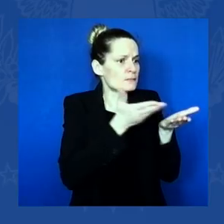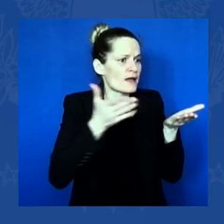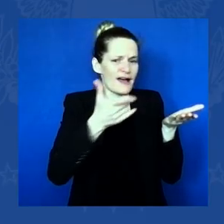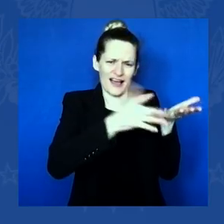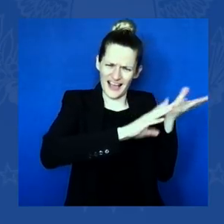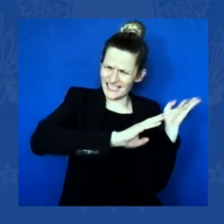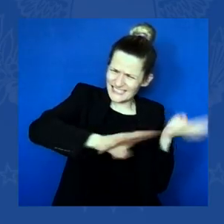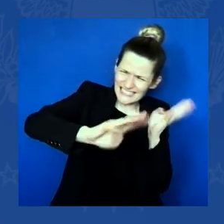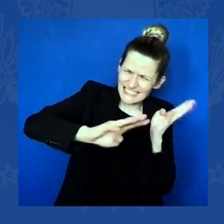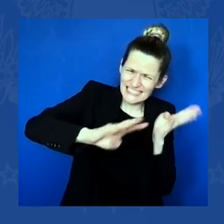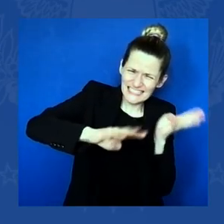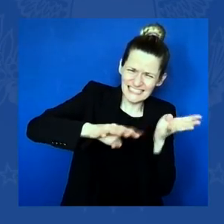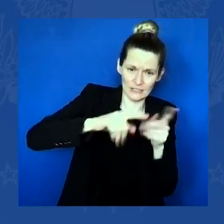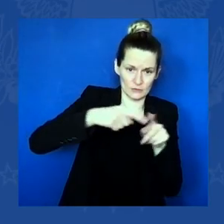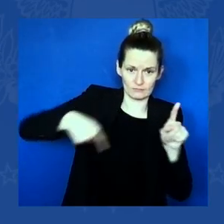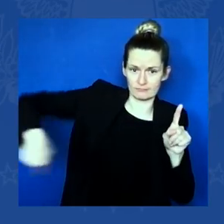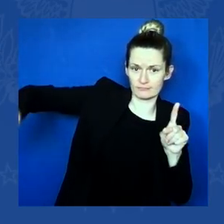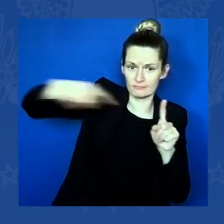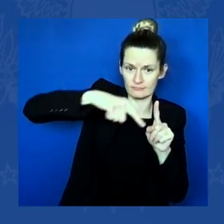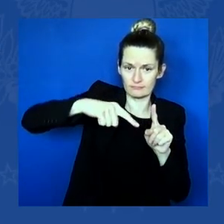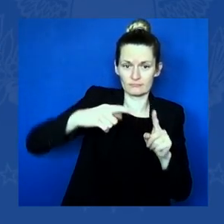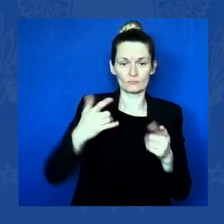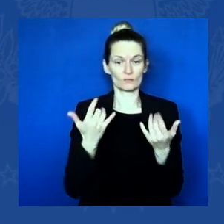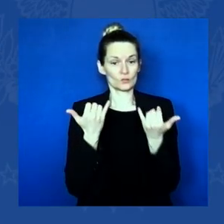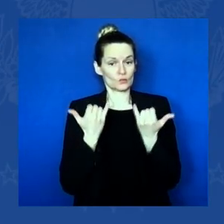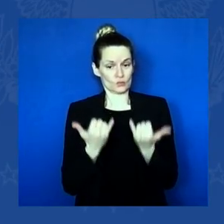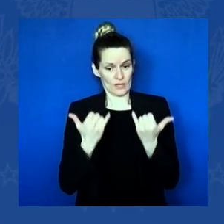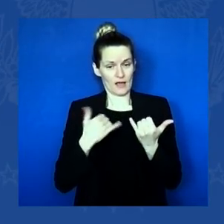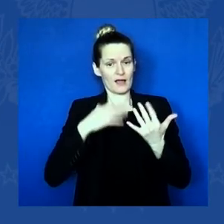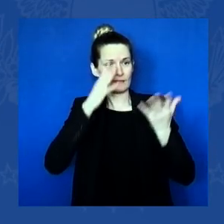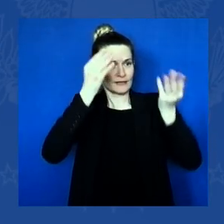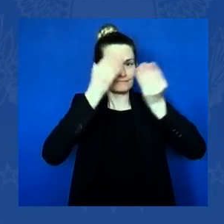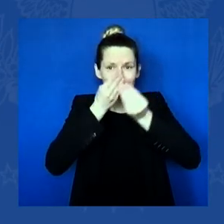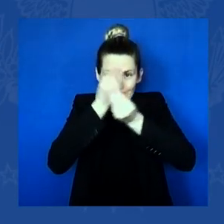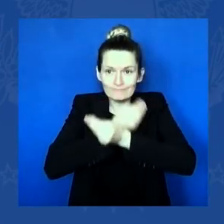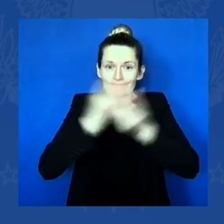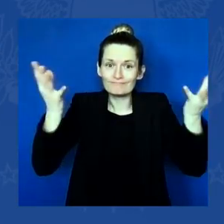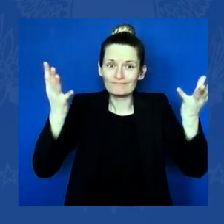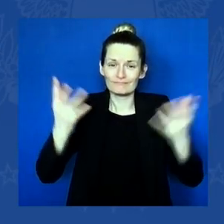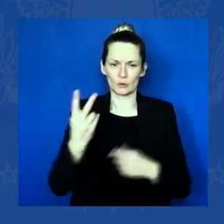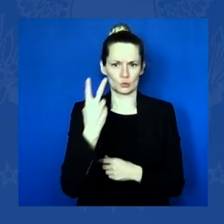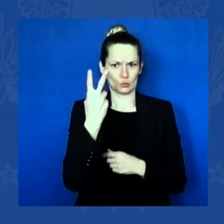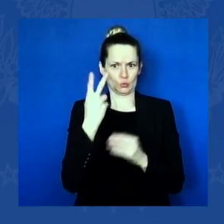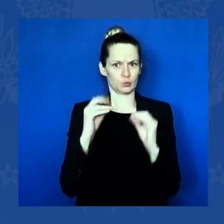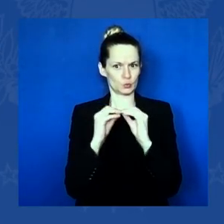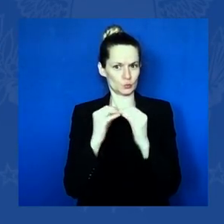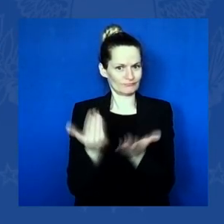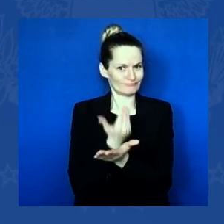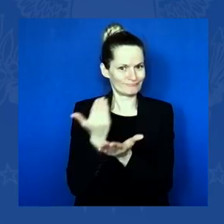Today, I'm announcing two further steps: First, I'm allocating additional funding to help American partners, as well as the United States,